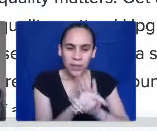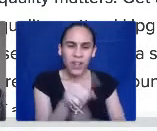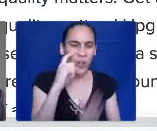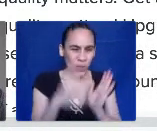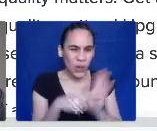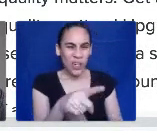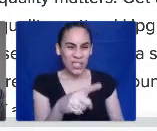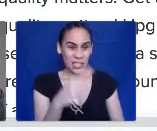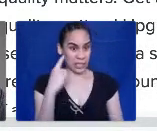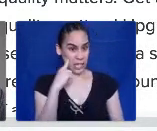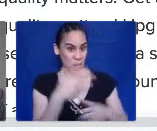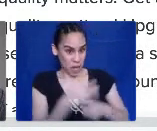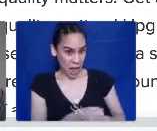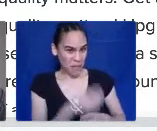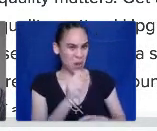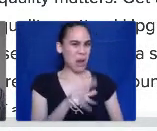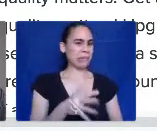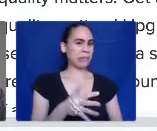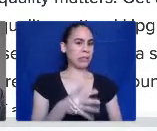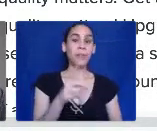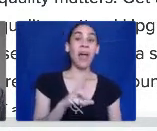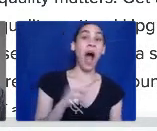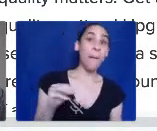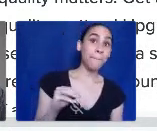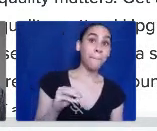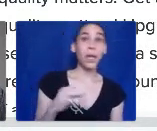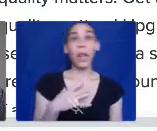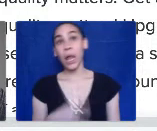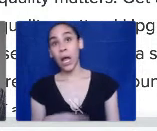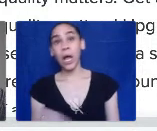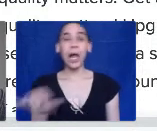sound confident you'll notice where your arms and likes are and you know practice makes perfect i